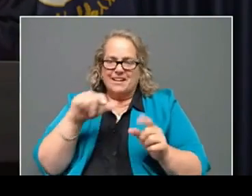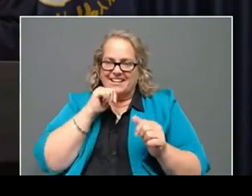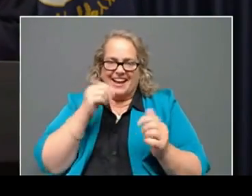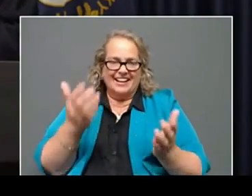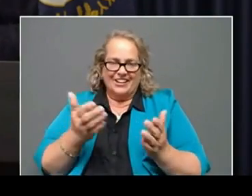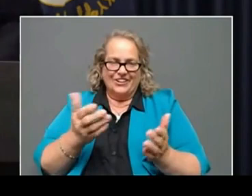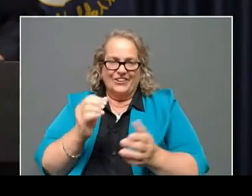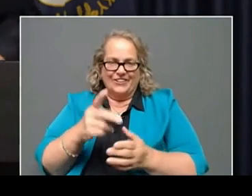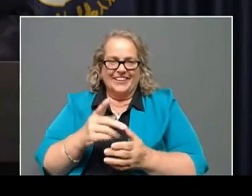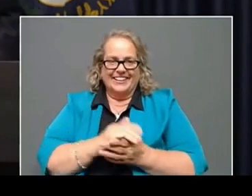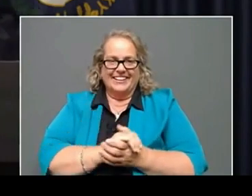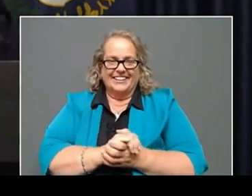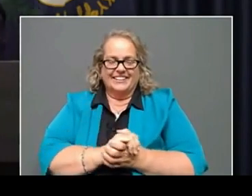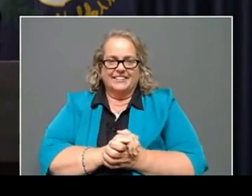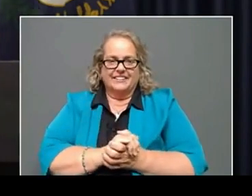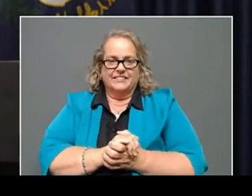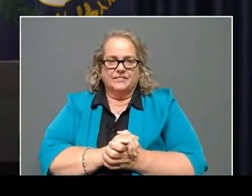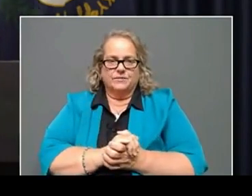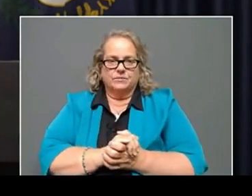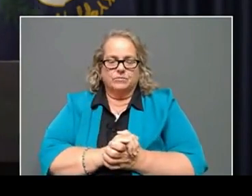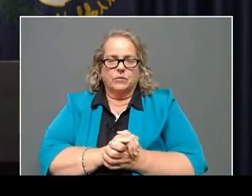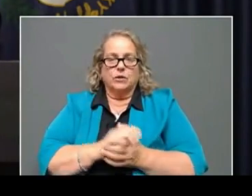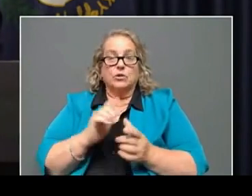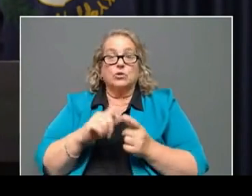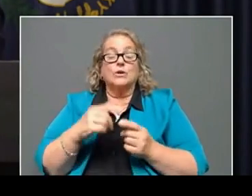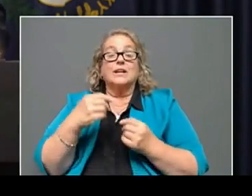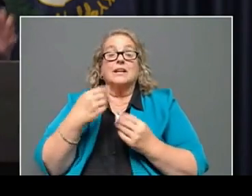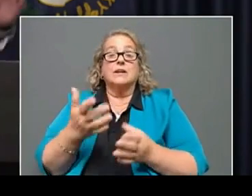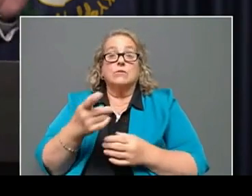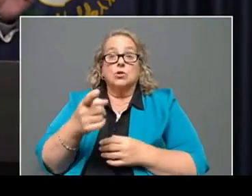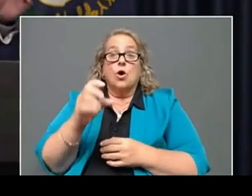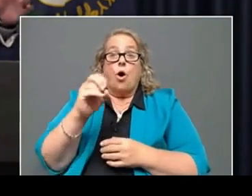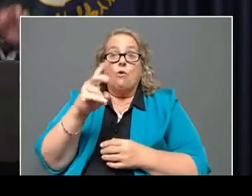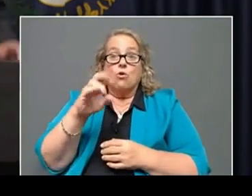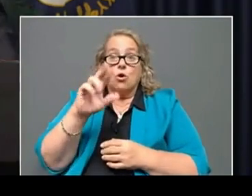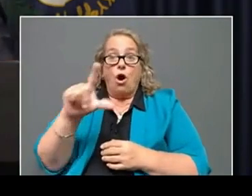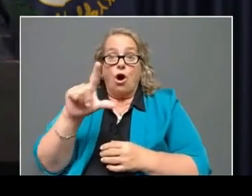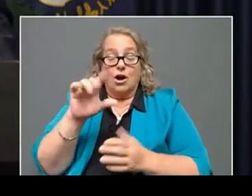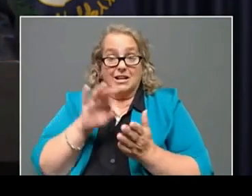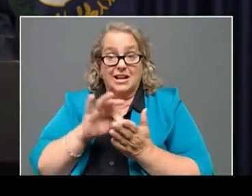So, to, to to give you uh the overall count of of where we are, we've now